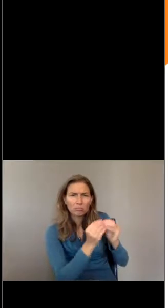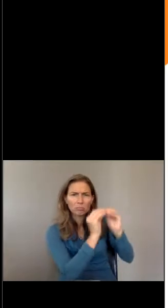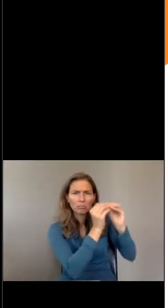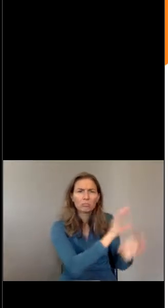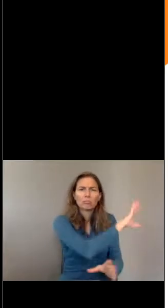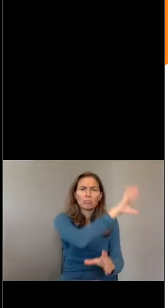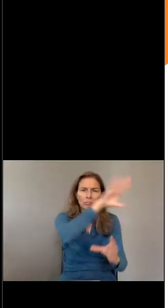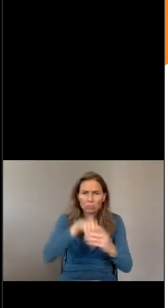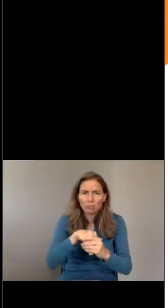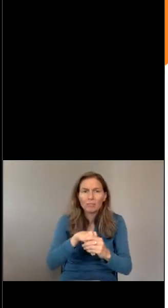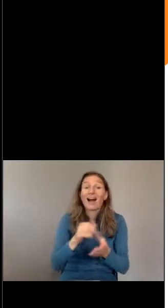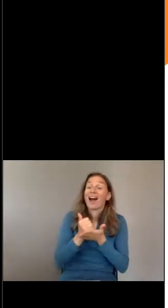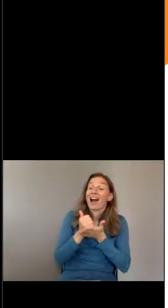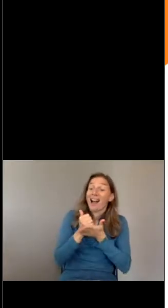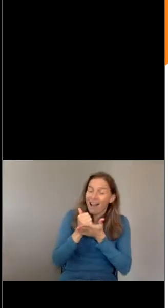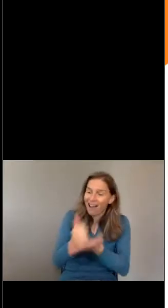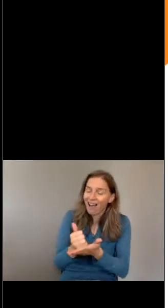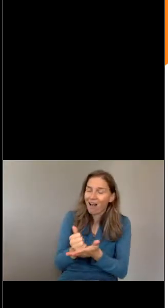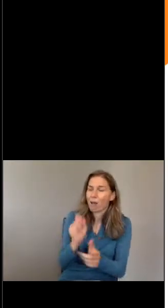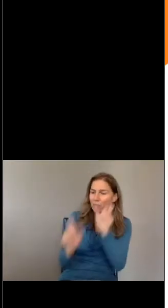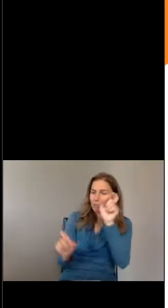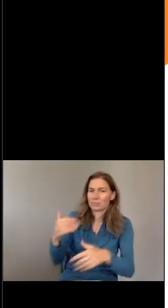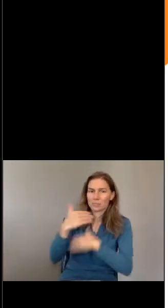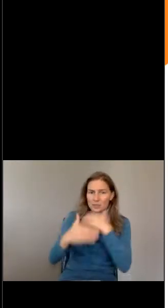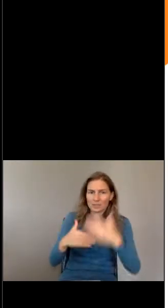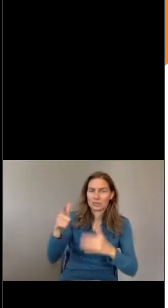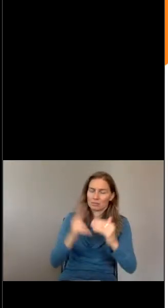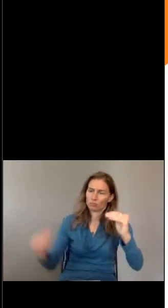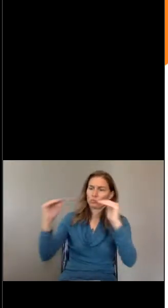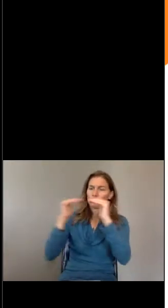And I think that what Dan and Morgon pointed out is